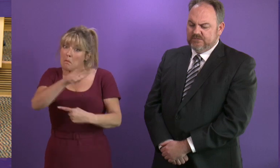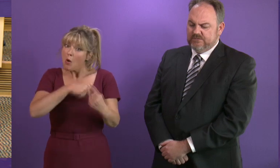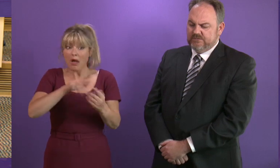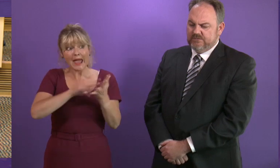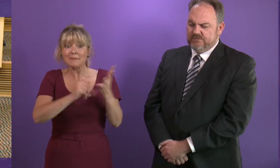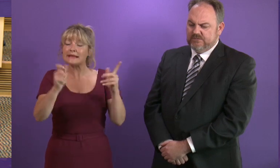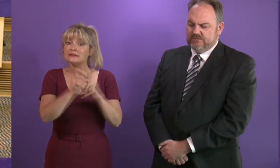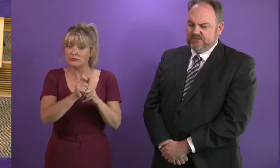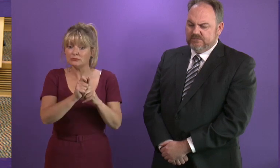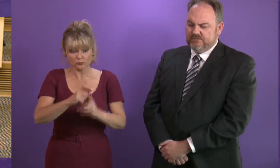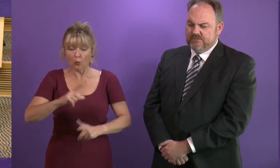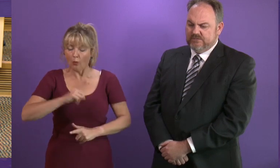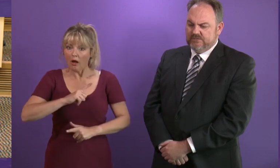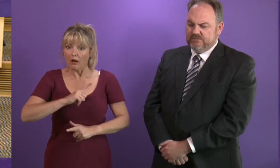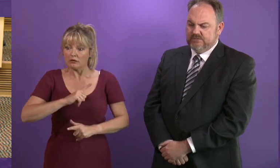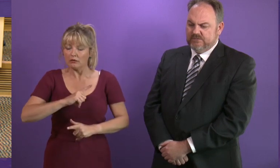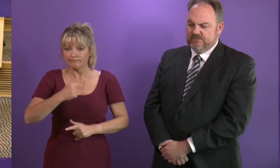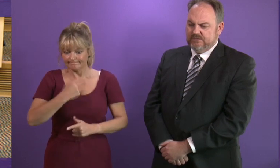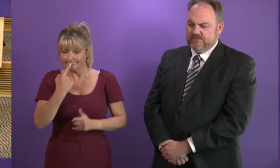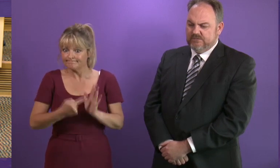the further steps that we will take to make sure that those who work on the front line